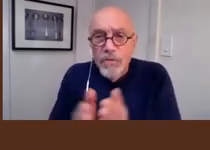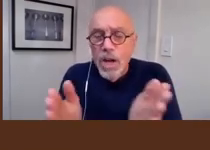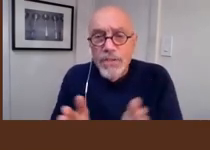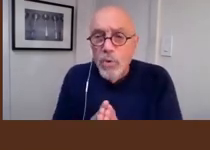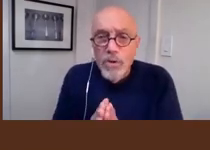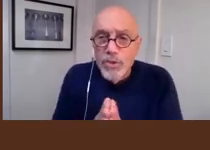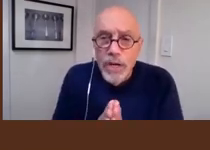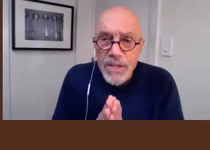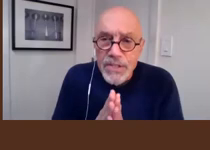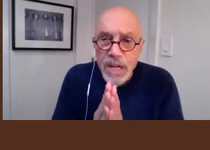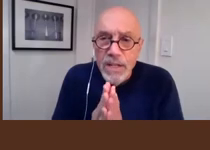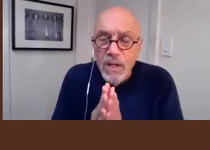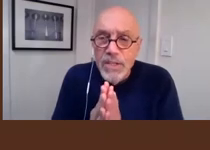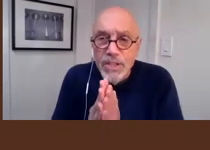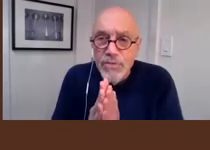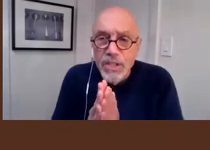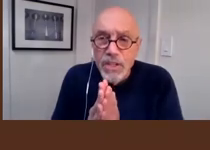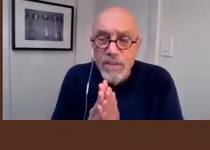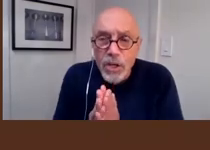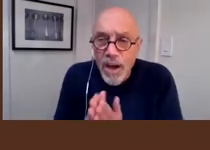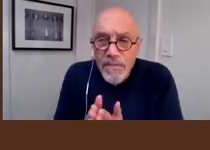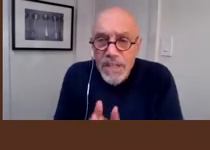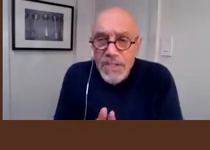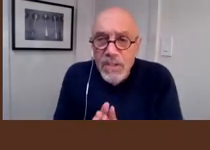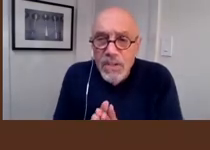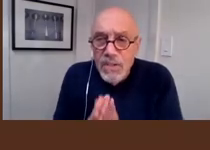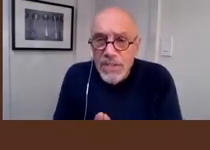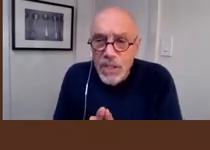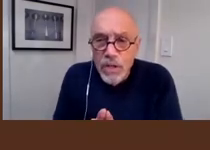none of you guys who is joining us tonight is interested if the coffee isn't tasting